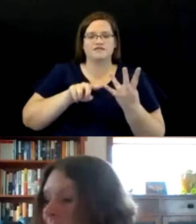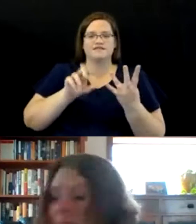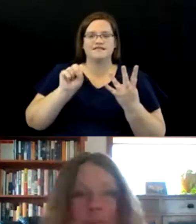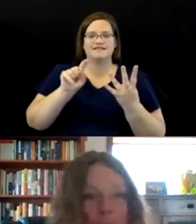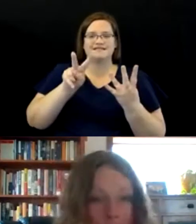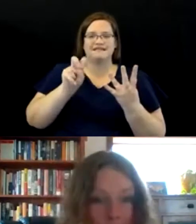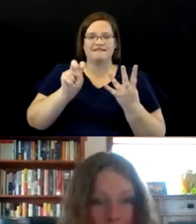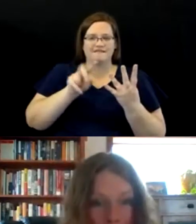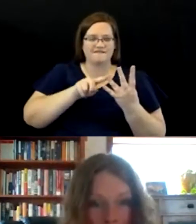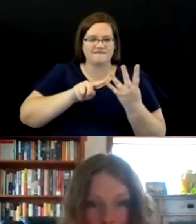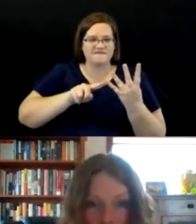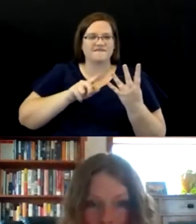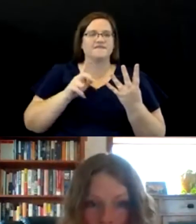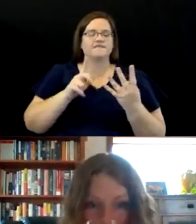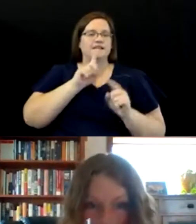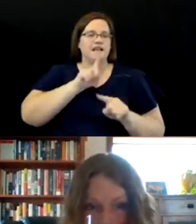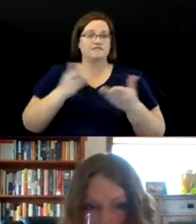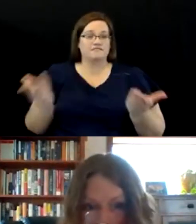other questions within our community that might pop up.